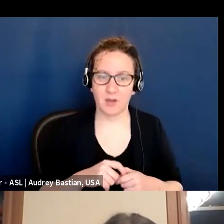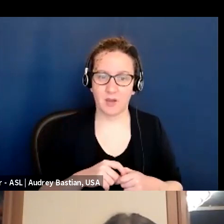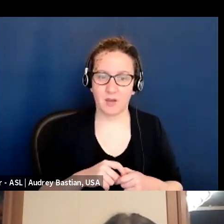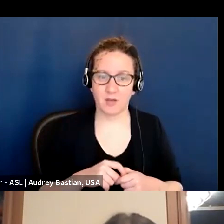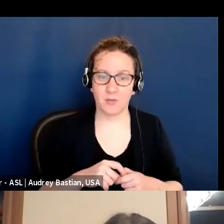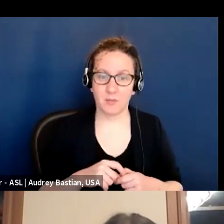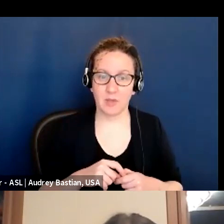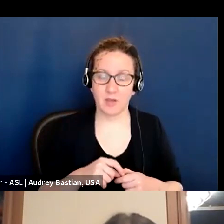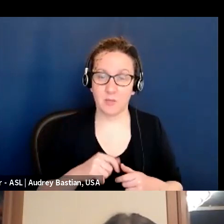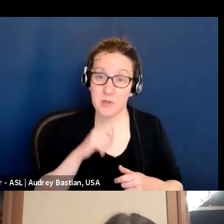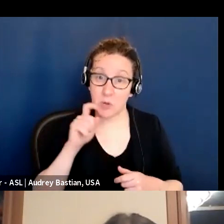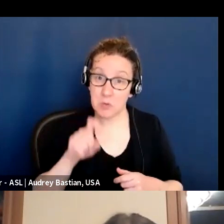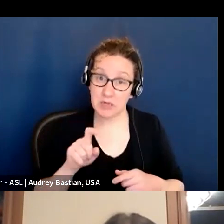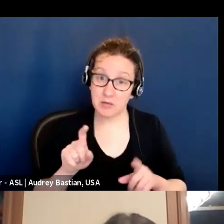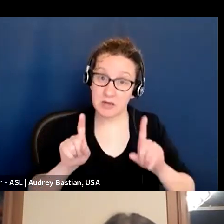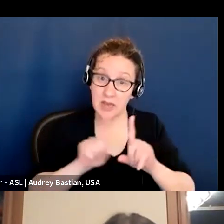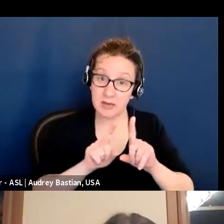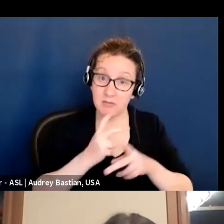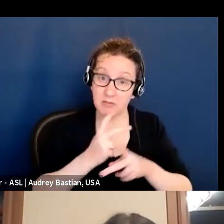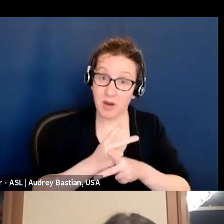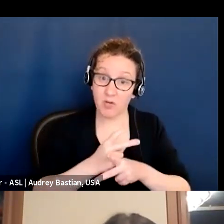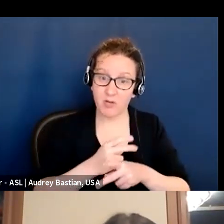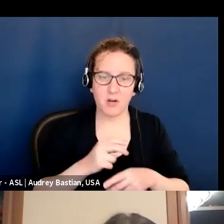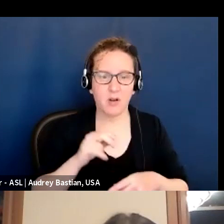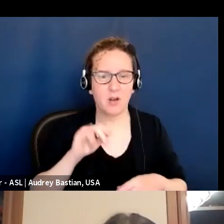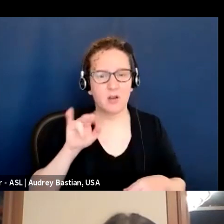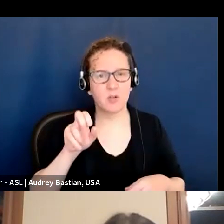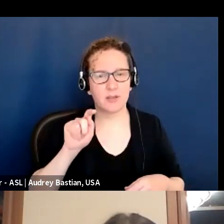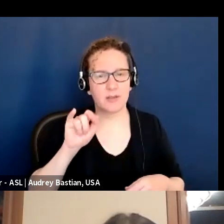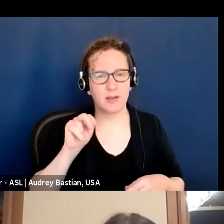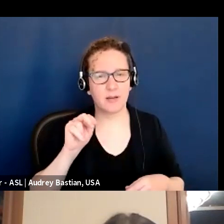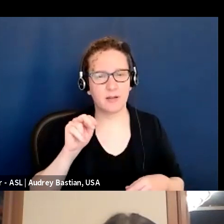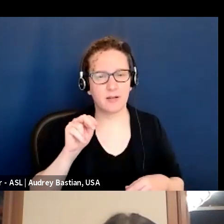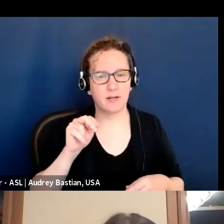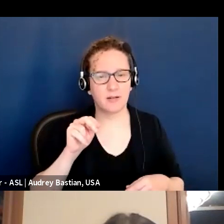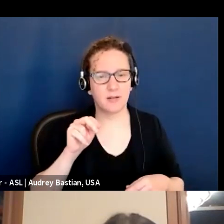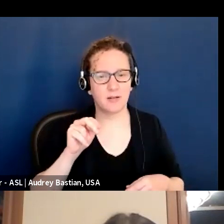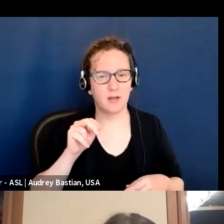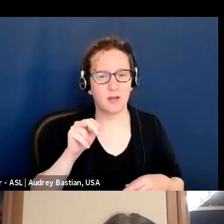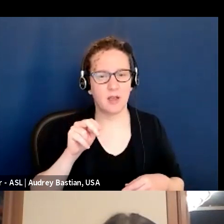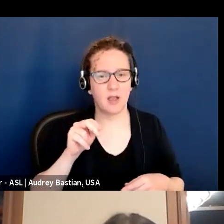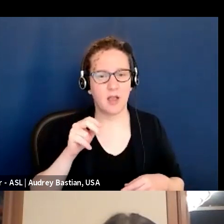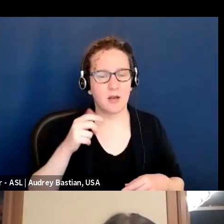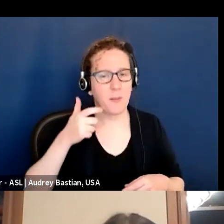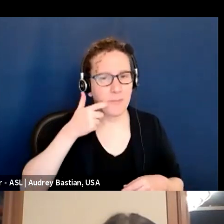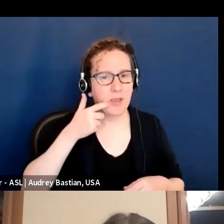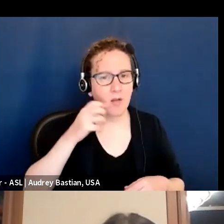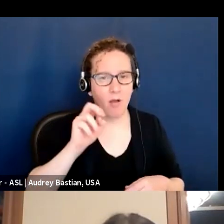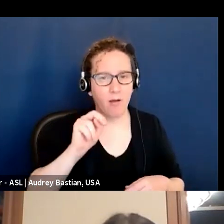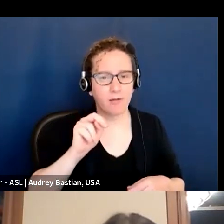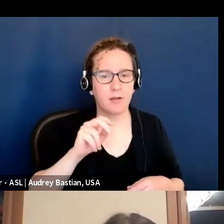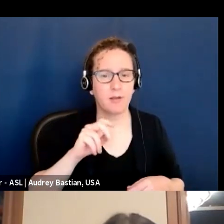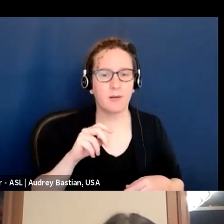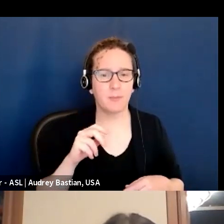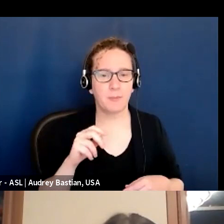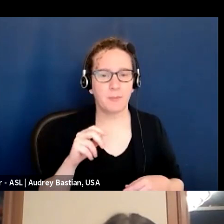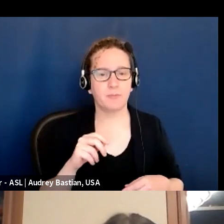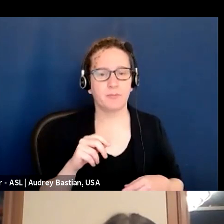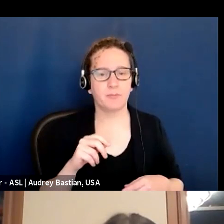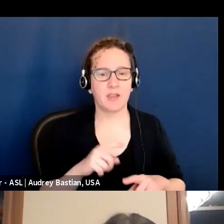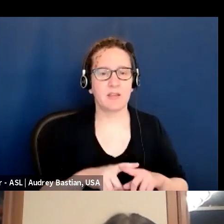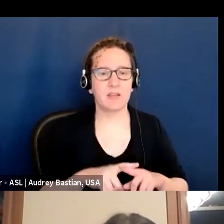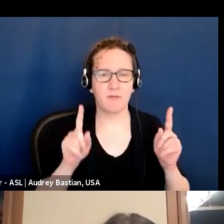Yeah. This is definitely a different question. Panelist